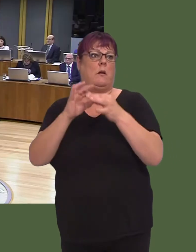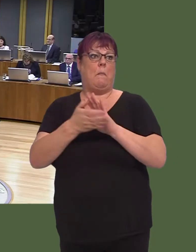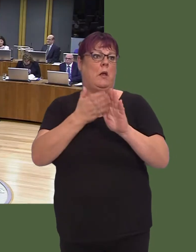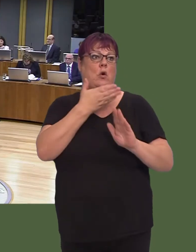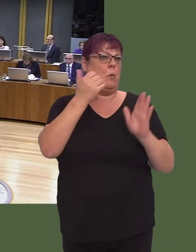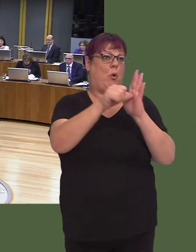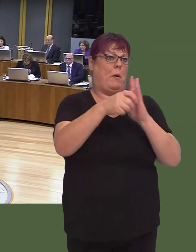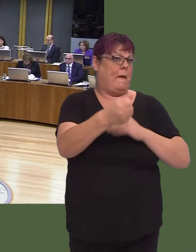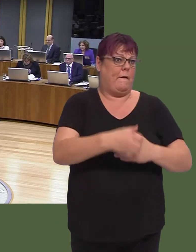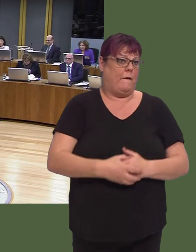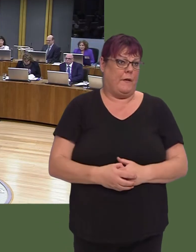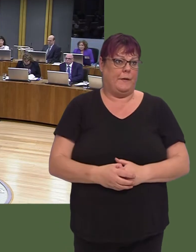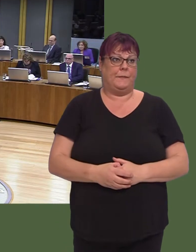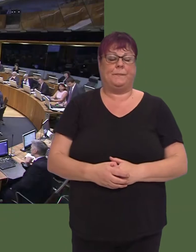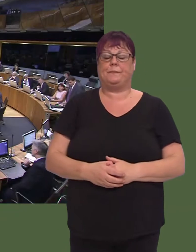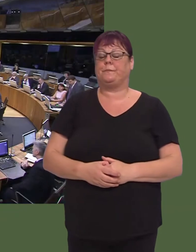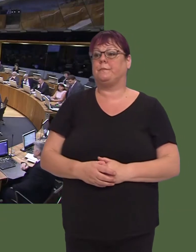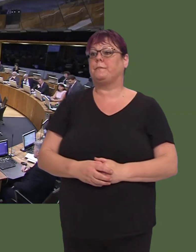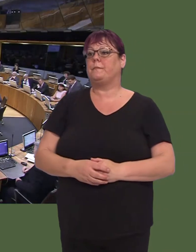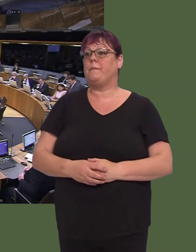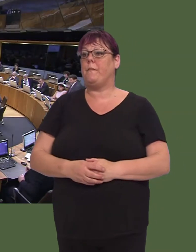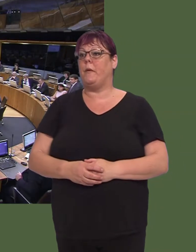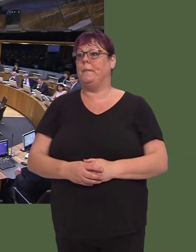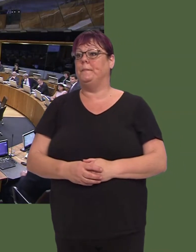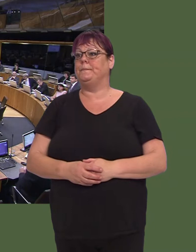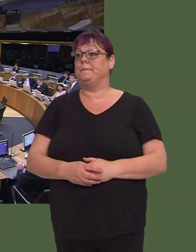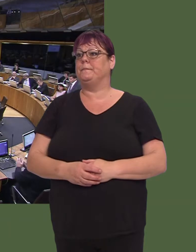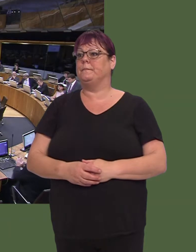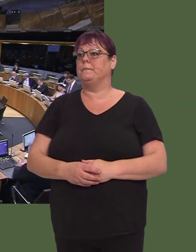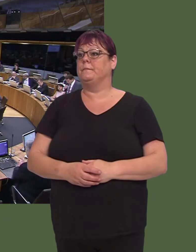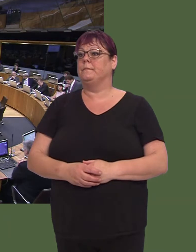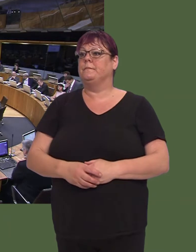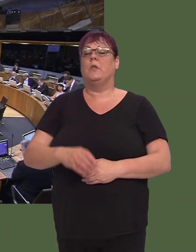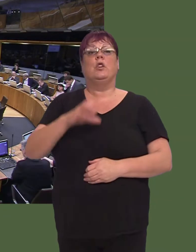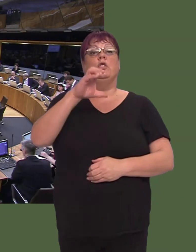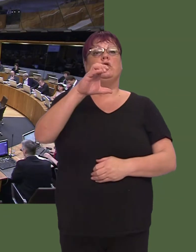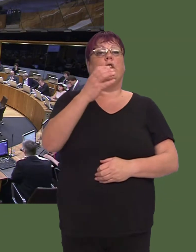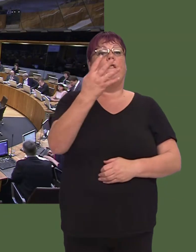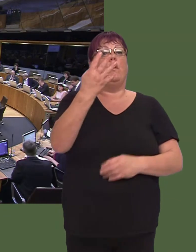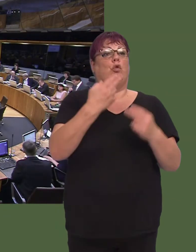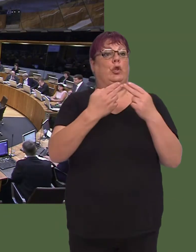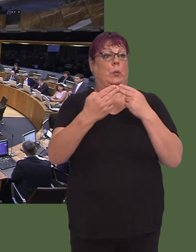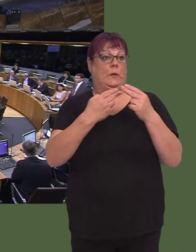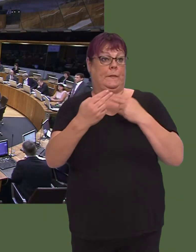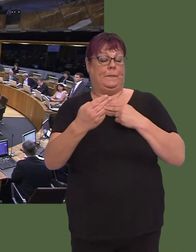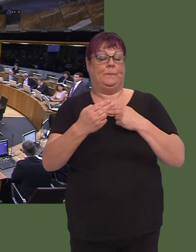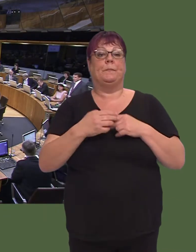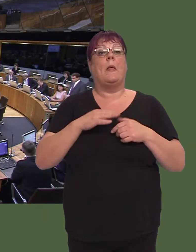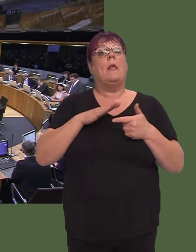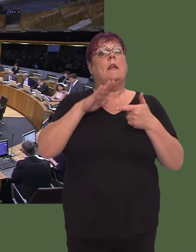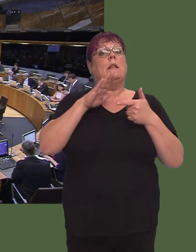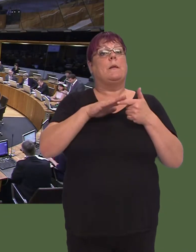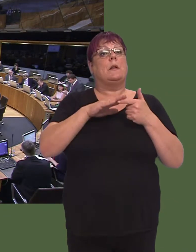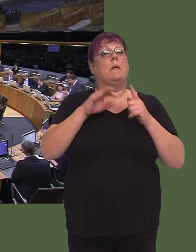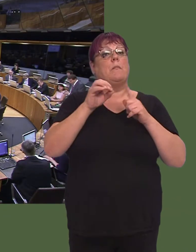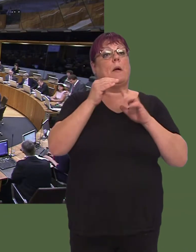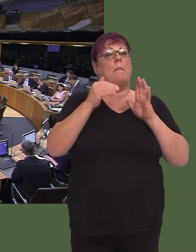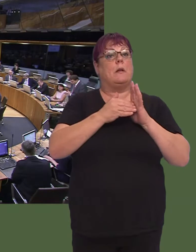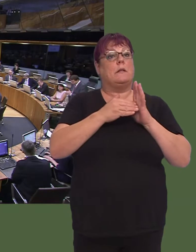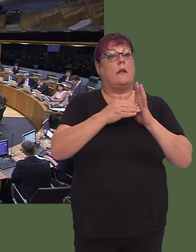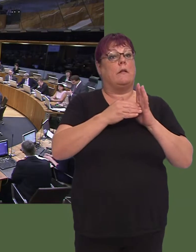Rhun ap Iorwerth AM: Speaking on Channel 4 News over the past few days, the Deputy Prime